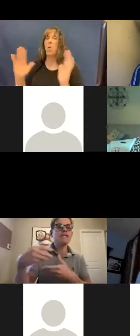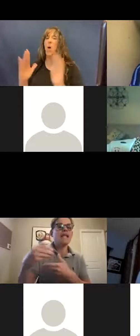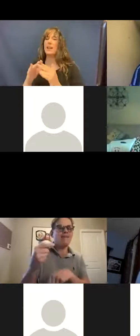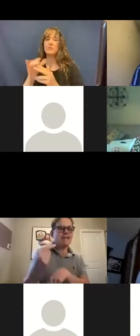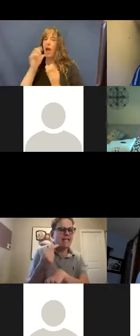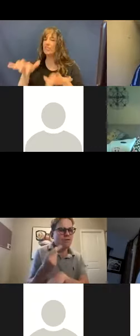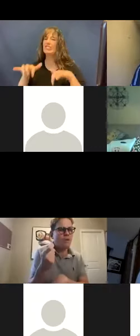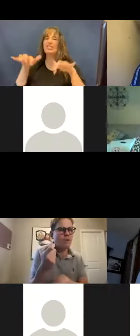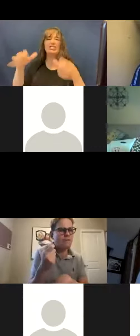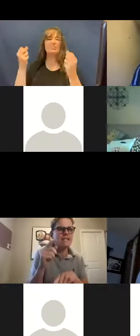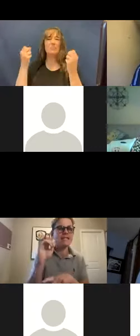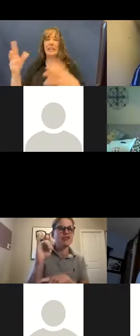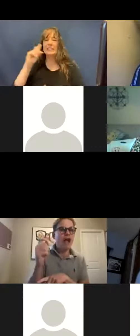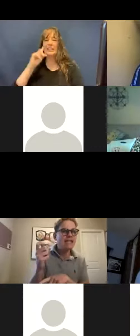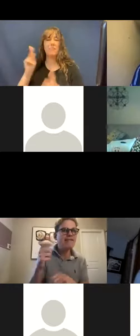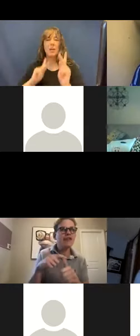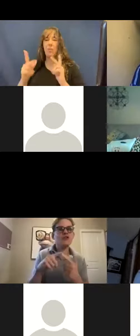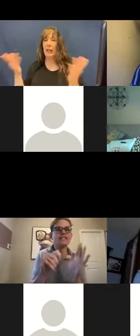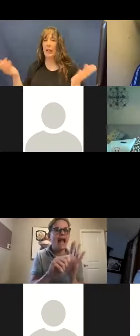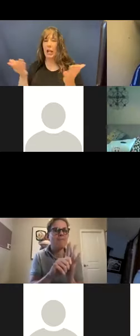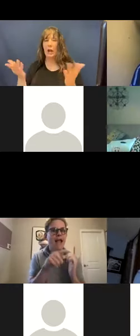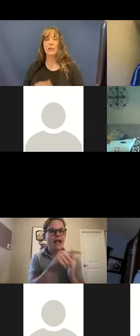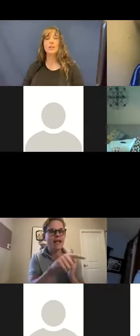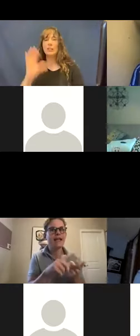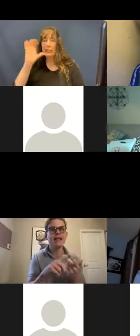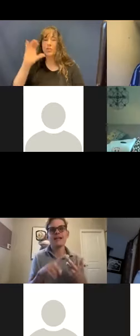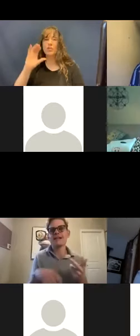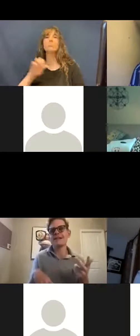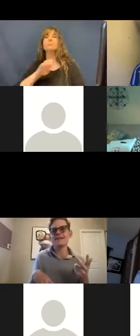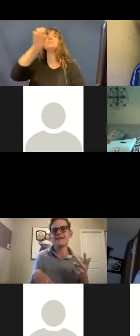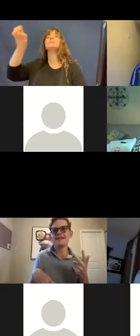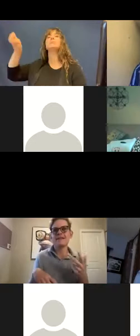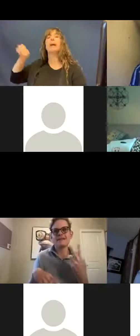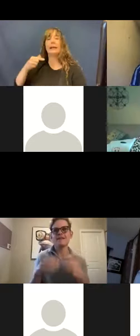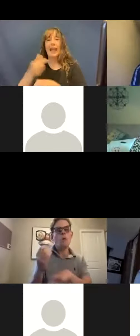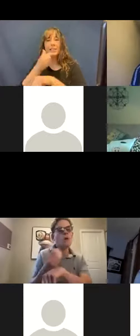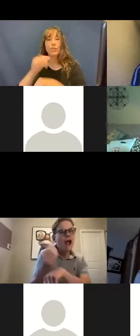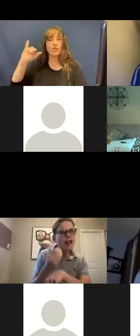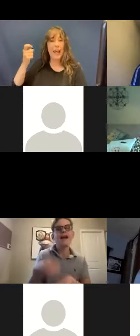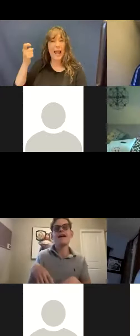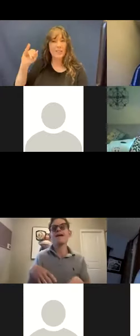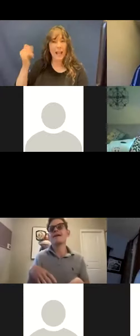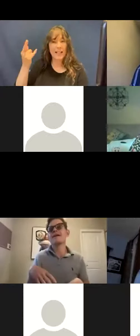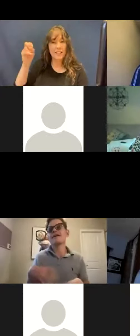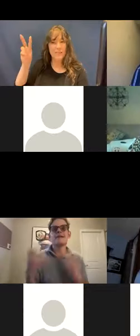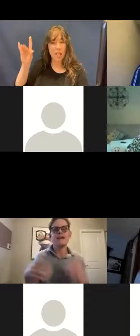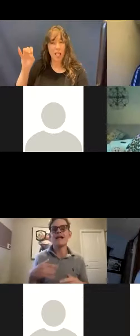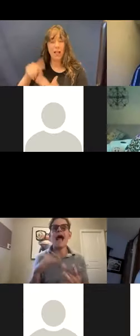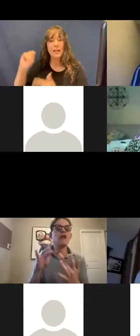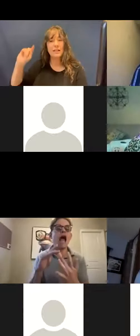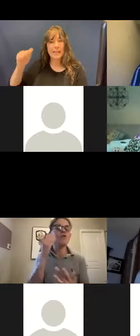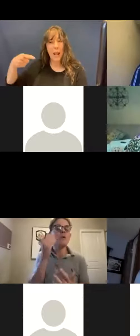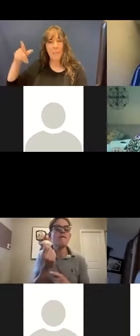a lot of Deaf people. So I had to search outside of Gainesville, Jacksonville, Tampa, Orlando.